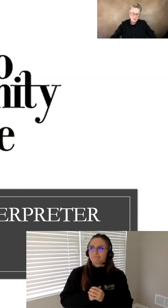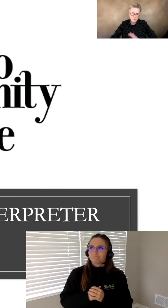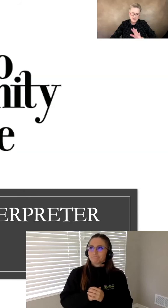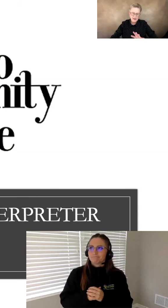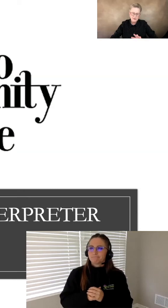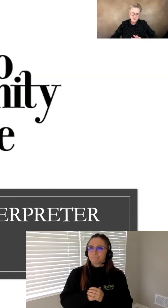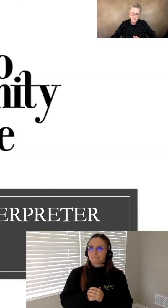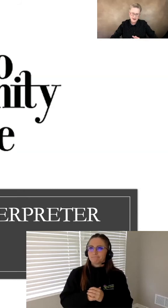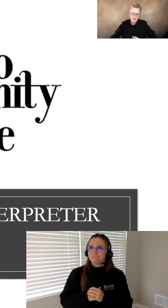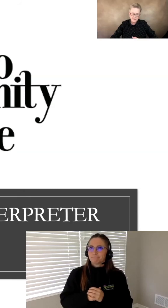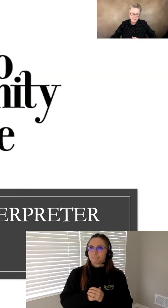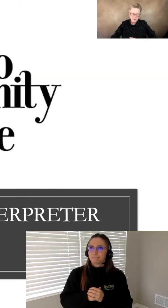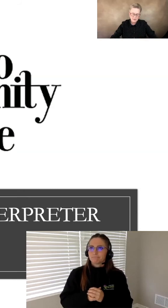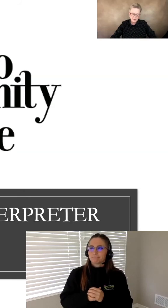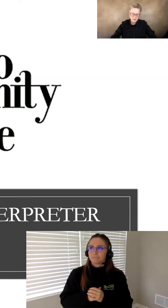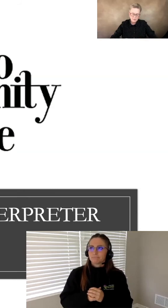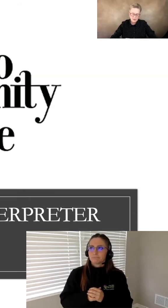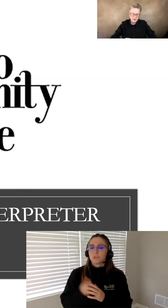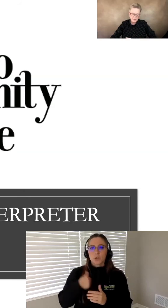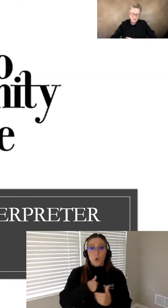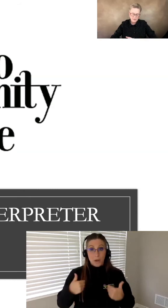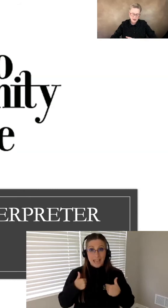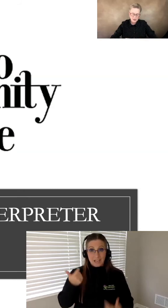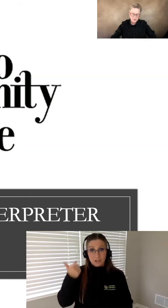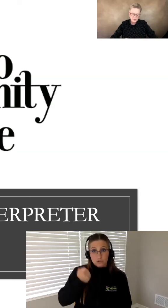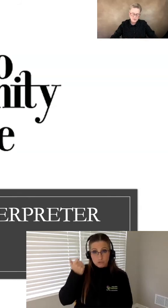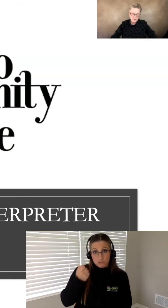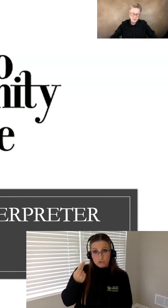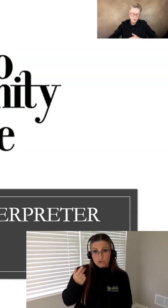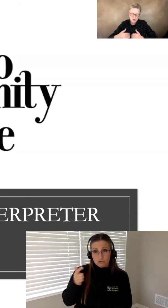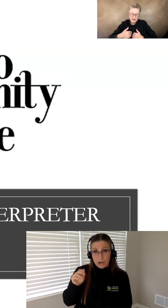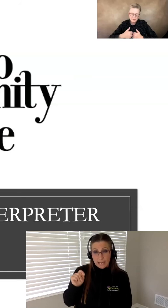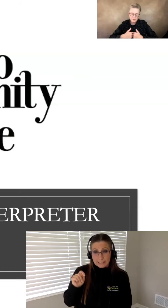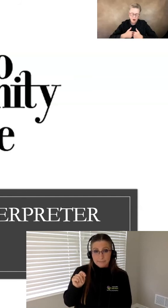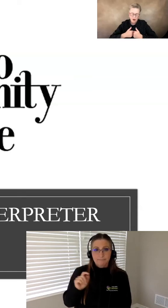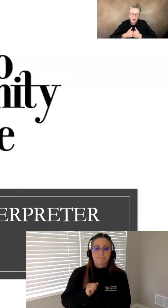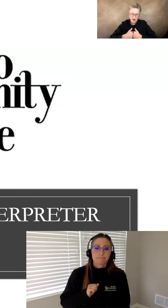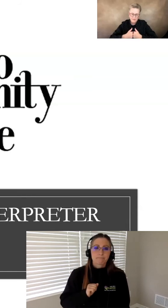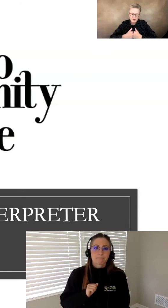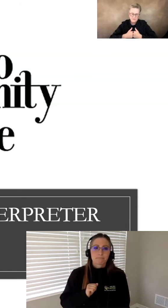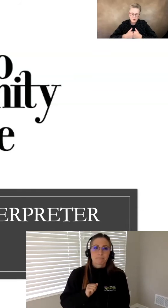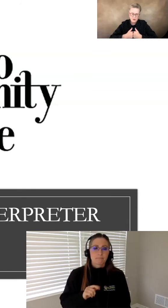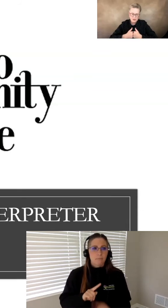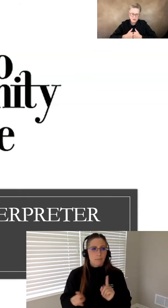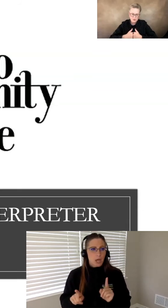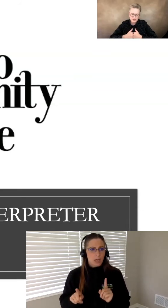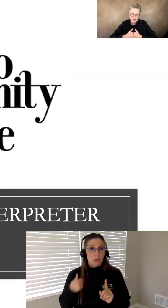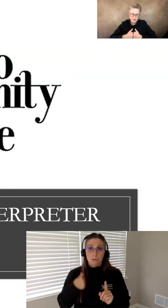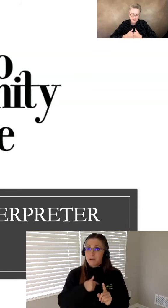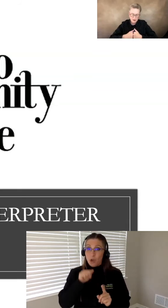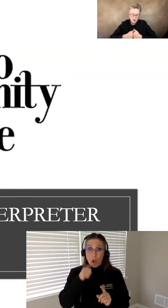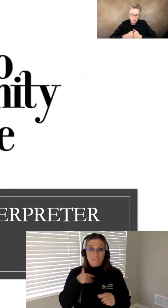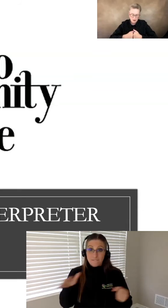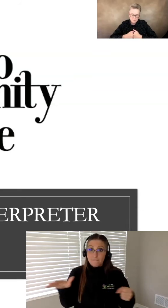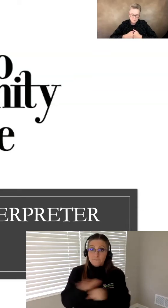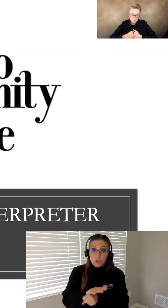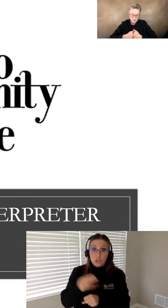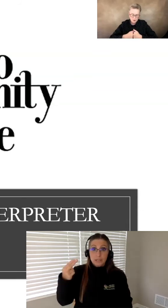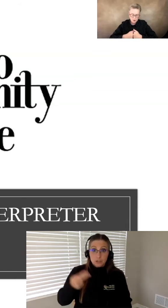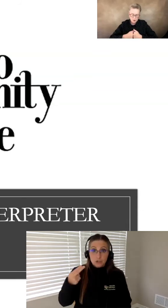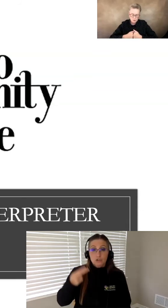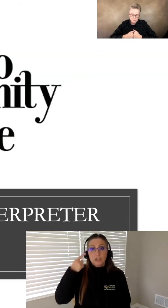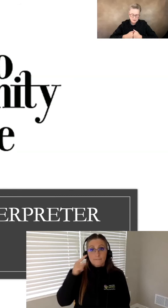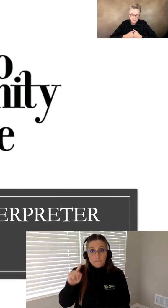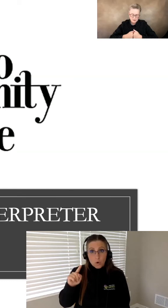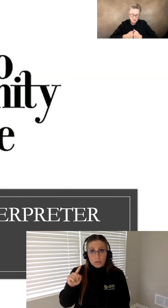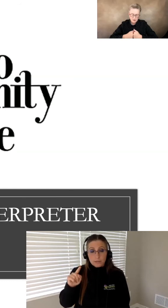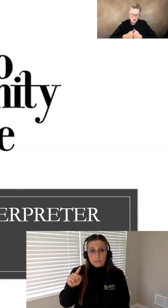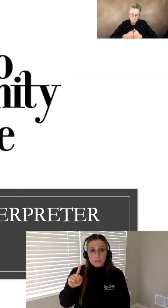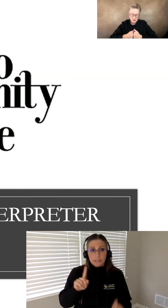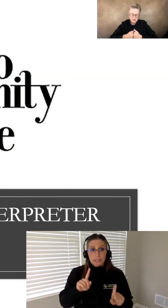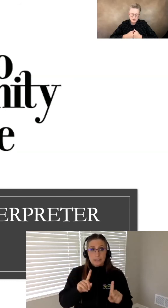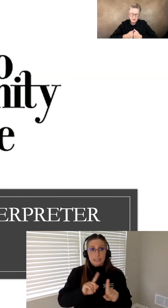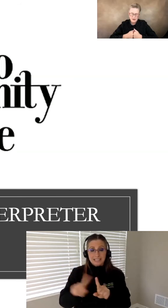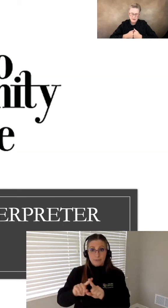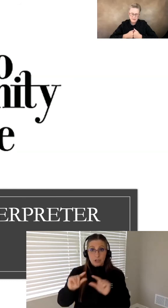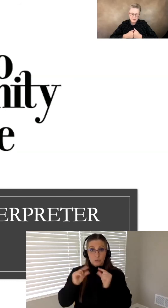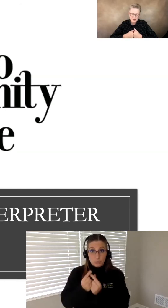we had this grant but we do not have a full history of groups of racial and ethnic